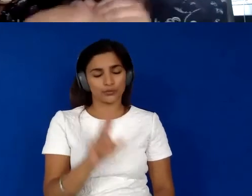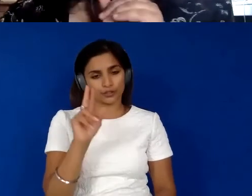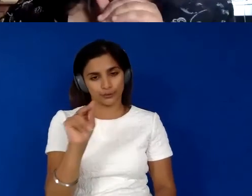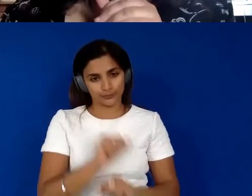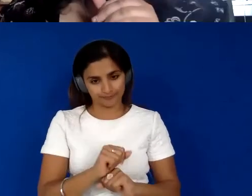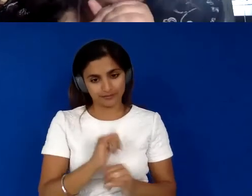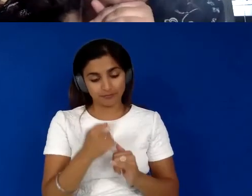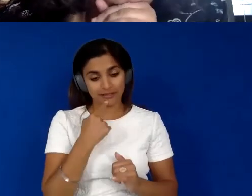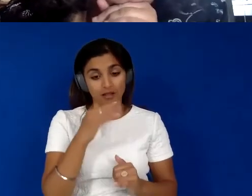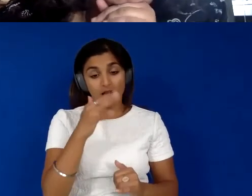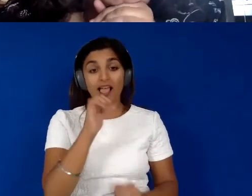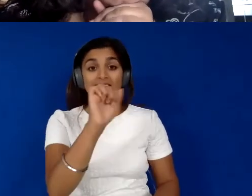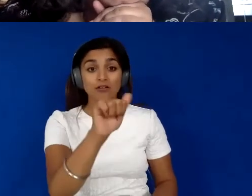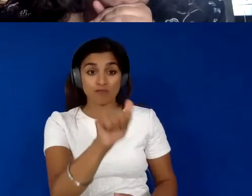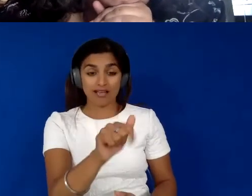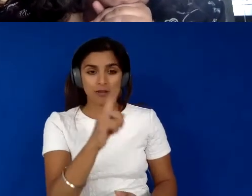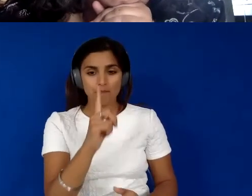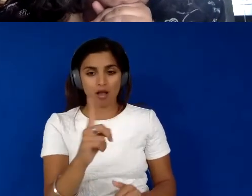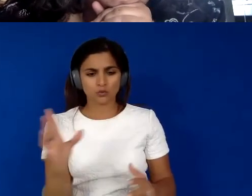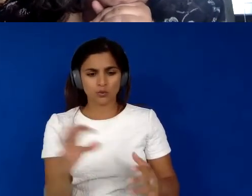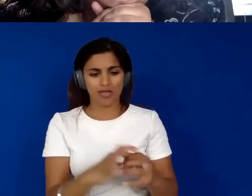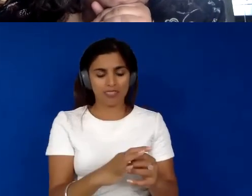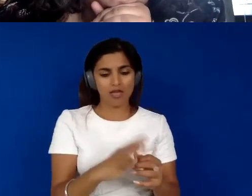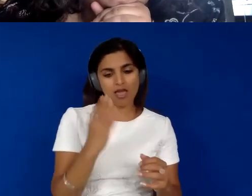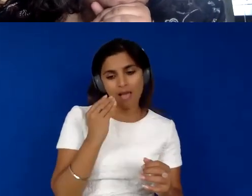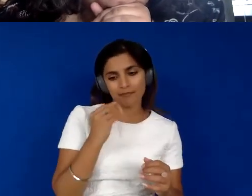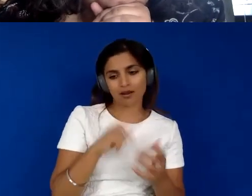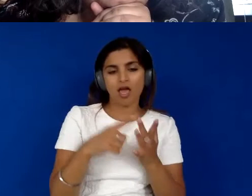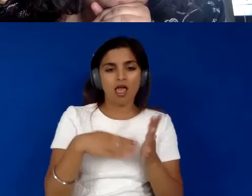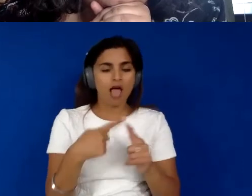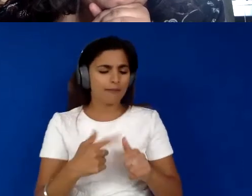watercress is good for you lemons and limes are great for you but it's not you